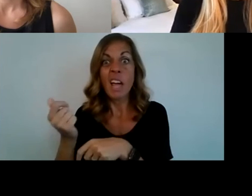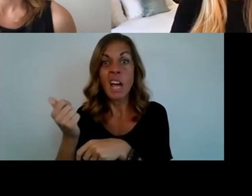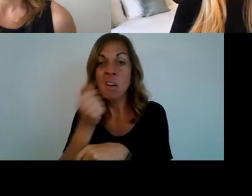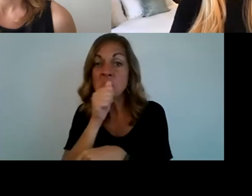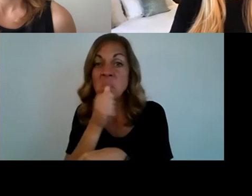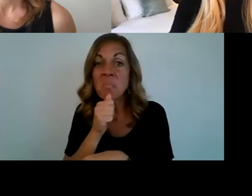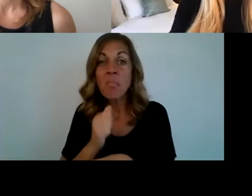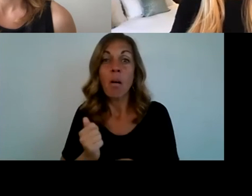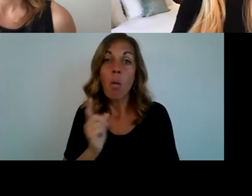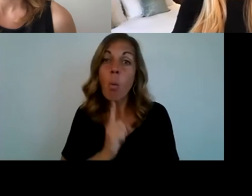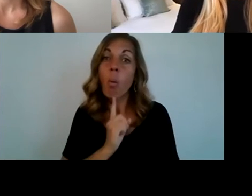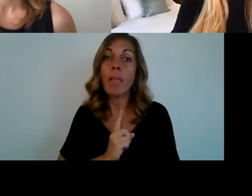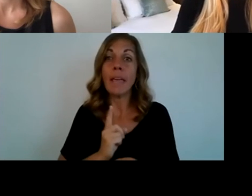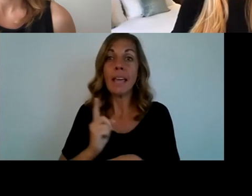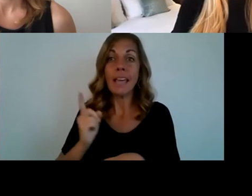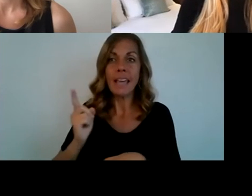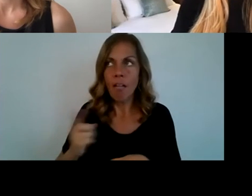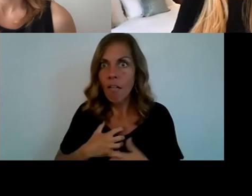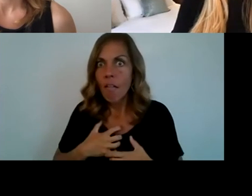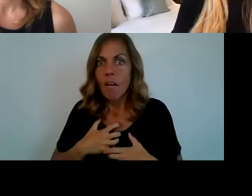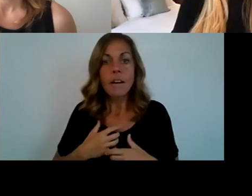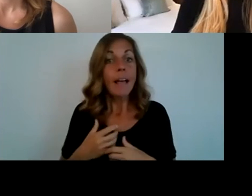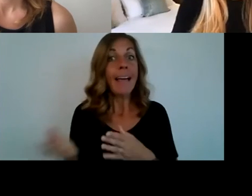And really sorting out what that feels like to the people like me who, I don't remember